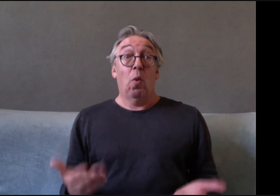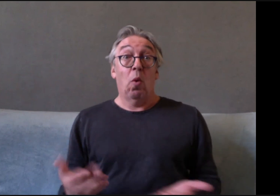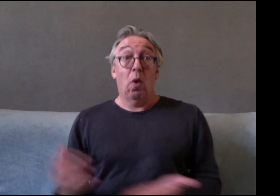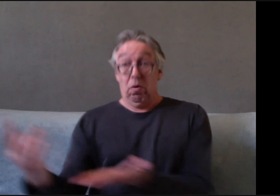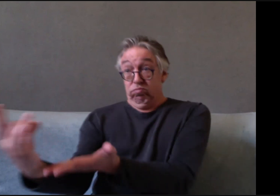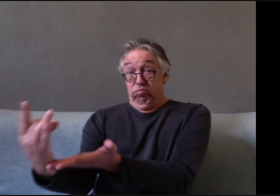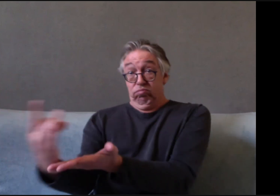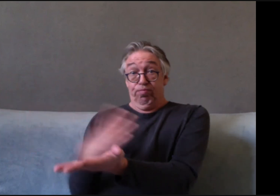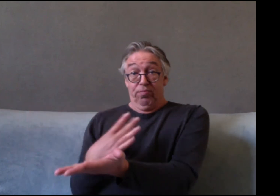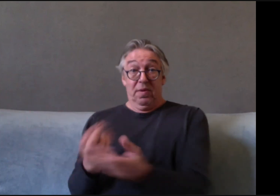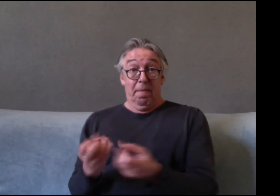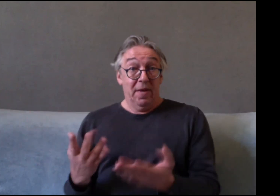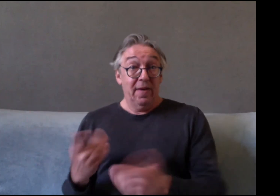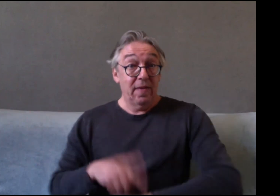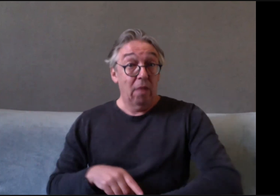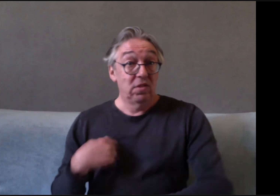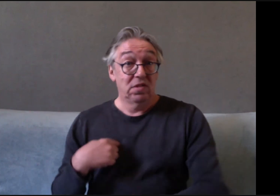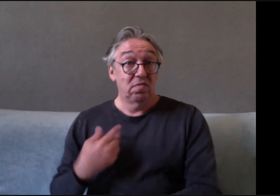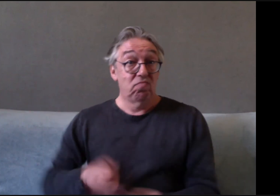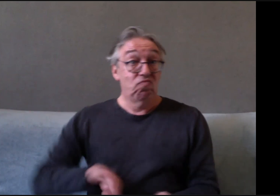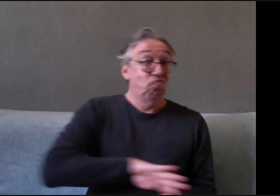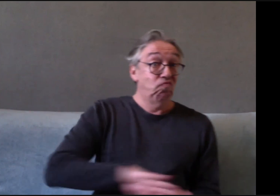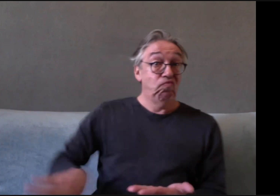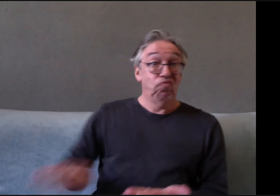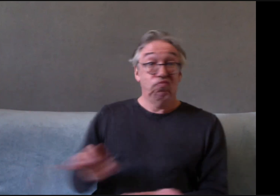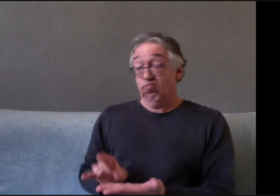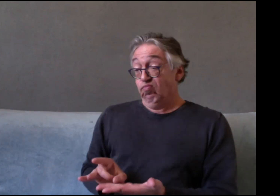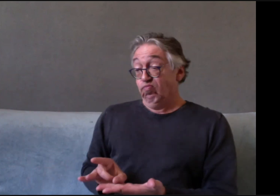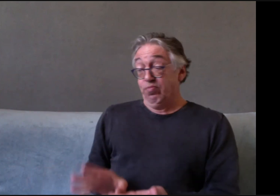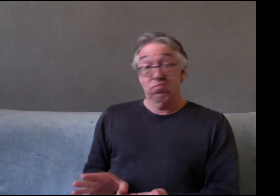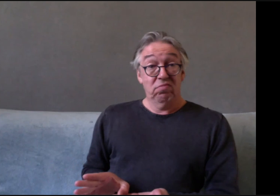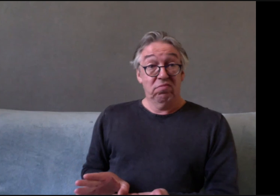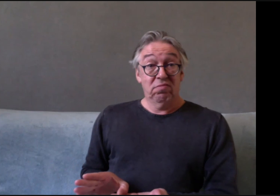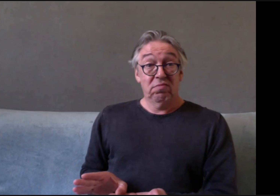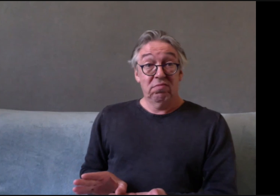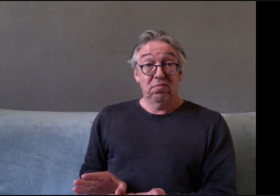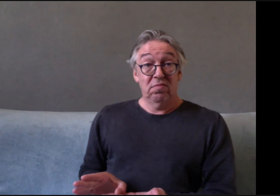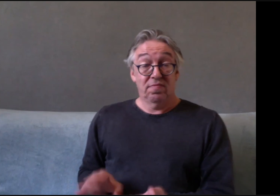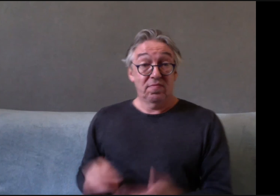Because we've been faced situations that persons with disabilities